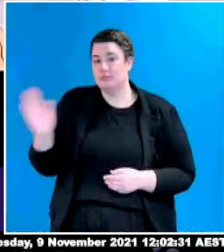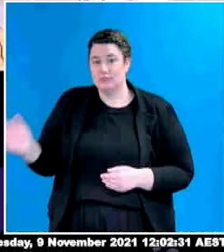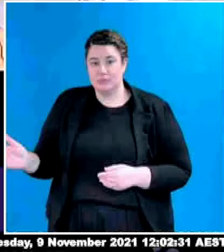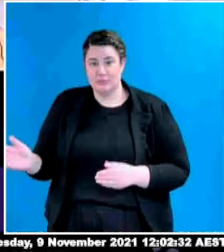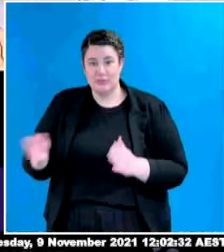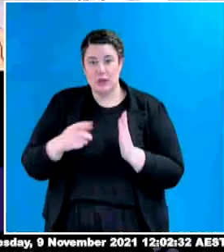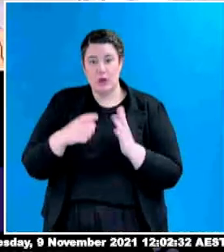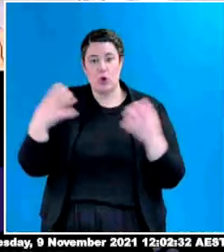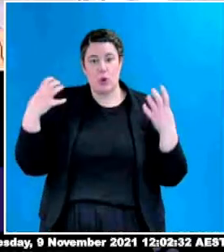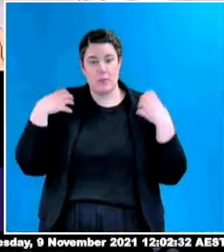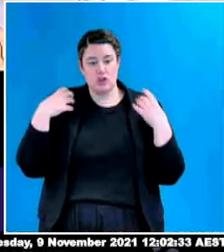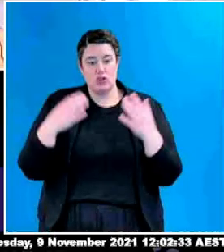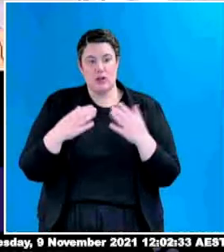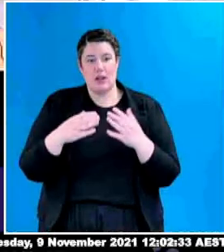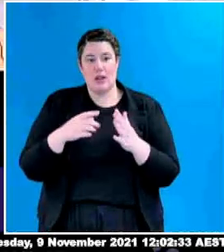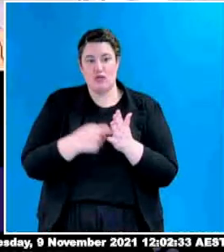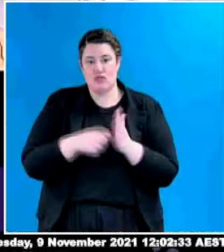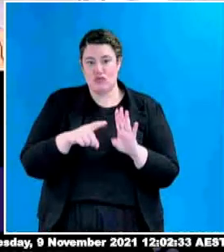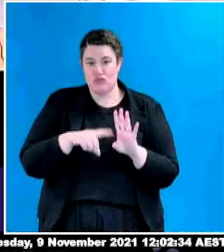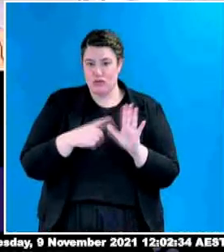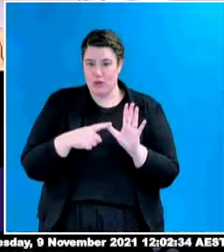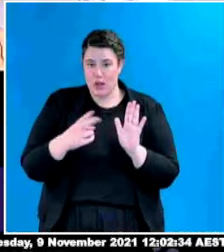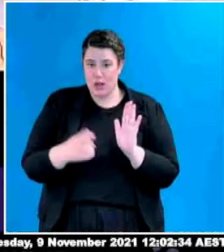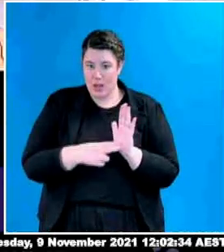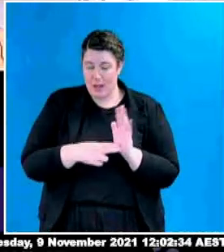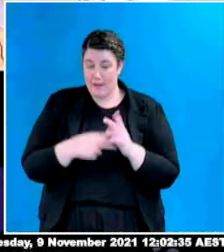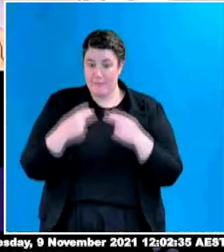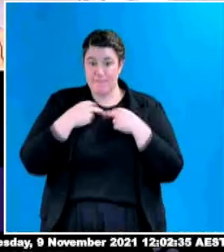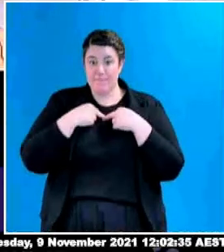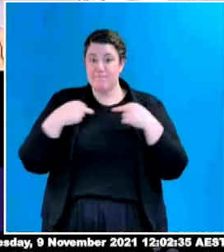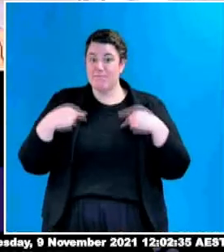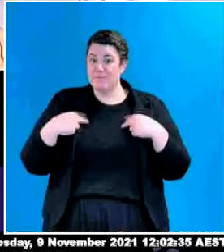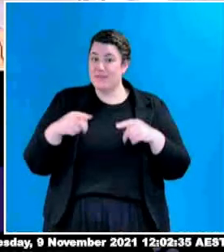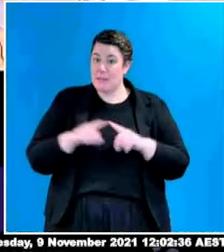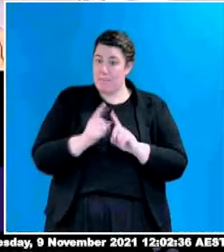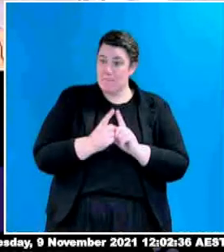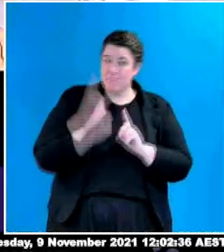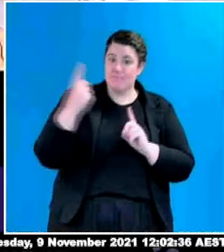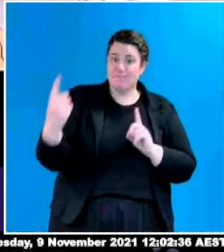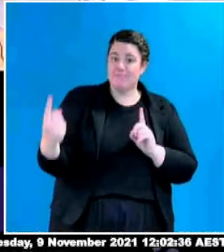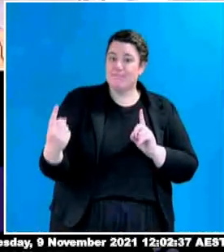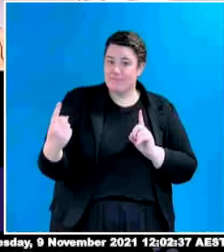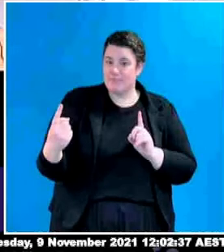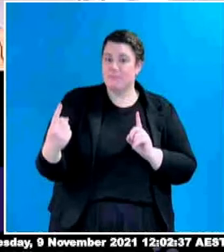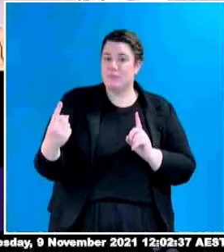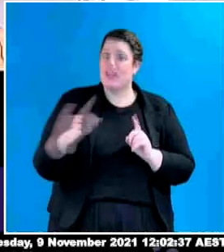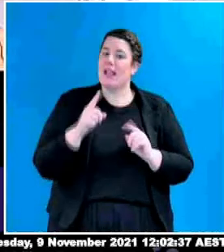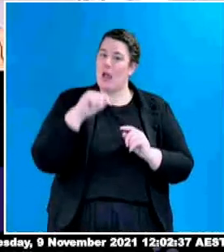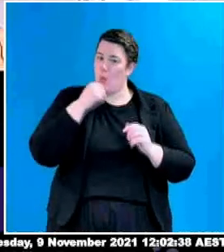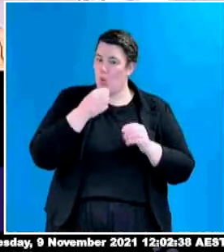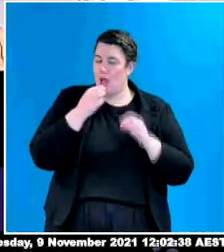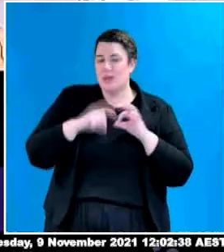is on my left. Ms Eastman is in the same room. I will now ask Ms Eastman to ask you some questions.